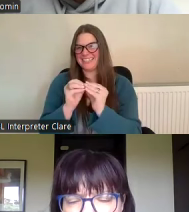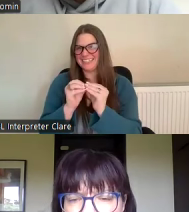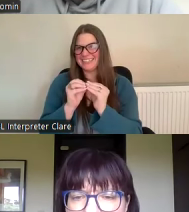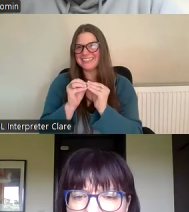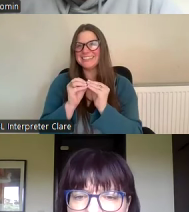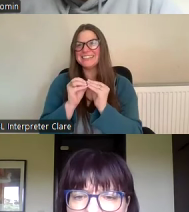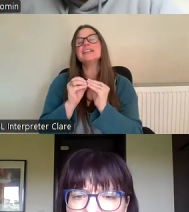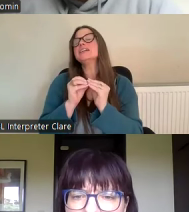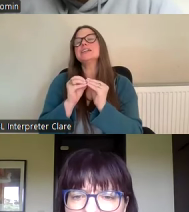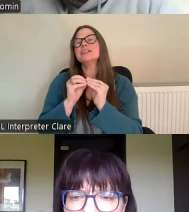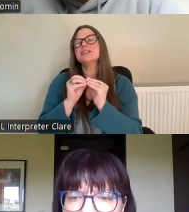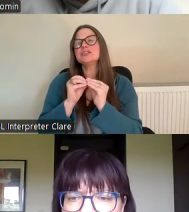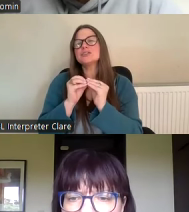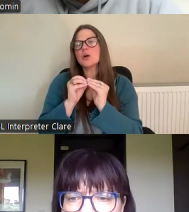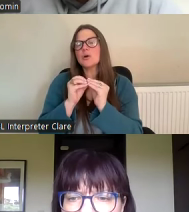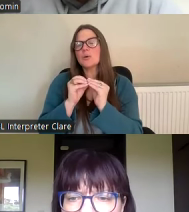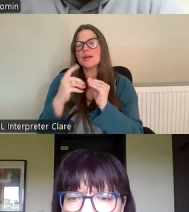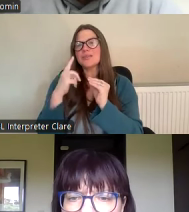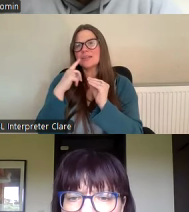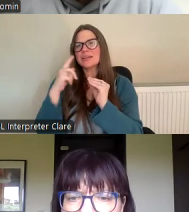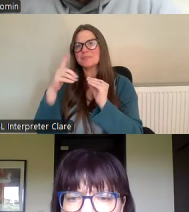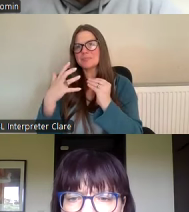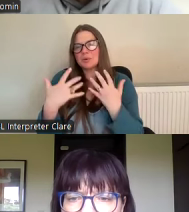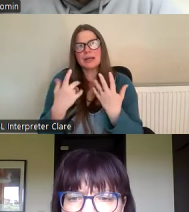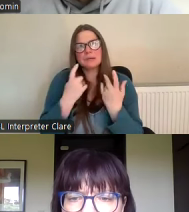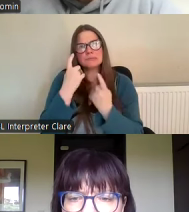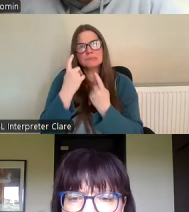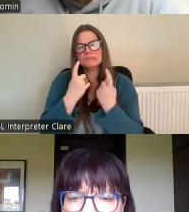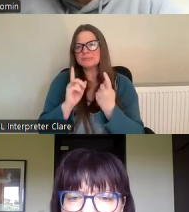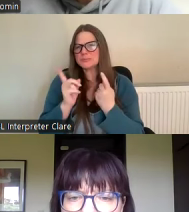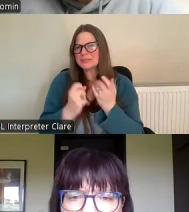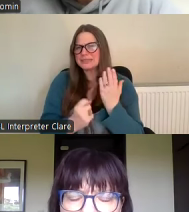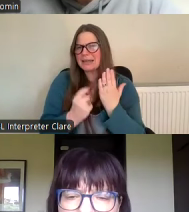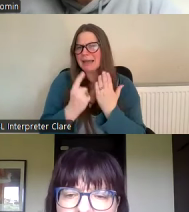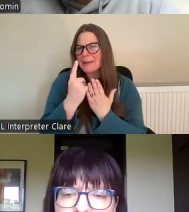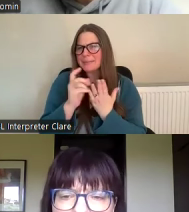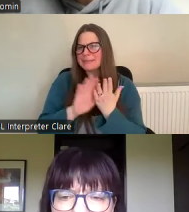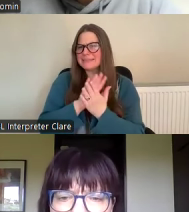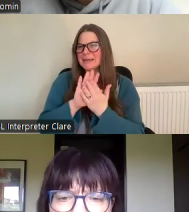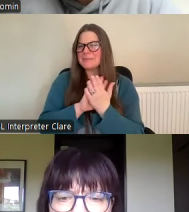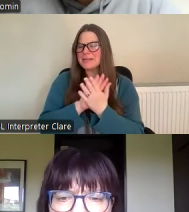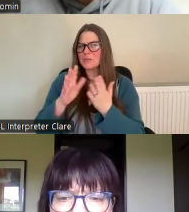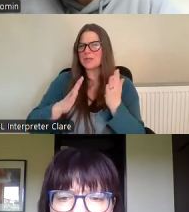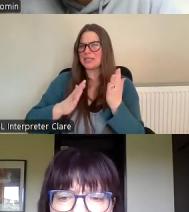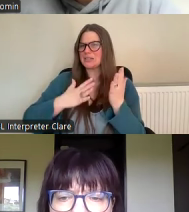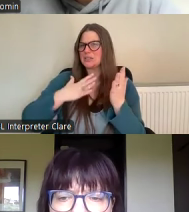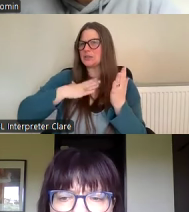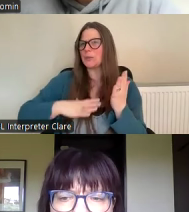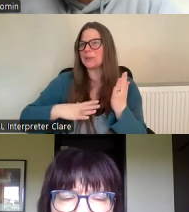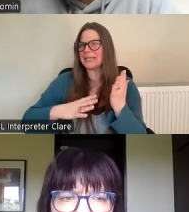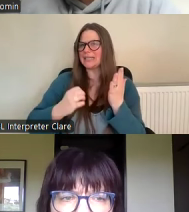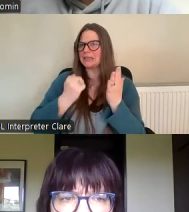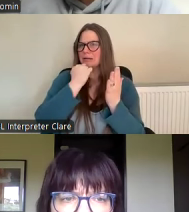as a question for themselves to say, "Okay, what's going to happen? Are we no longer looking to rank number one for keywords? What are we actually doing here?"